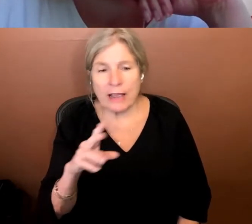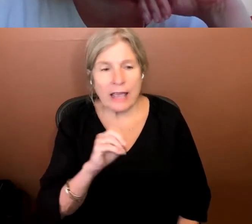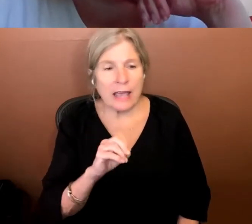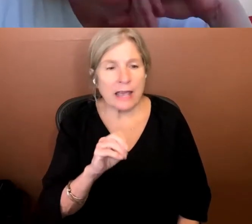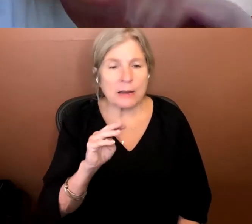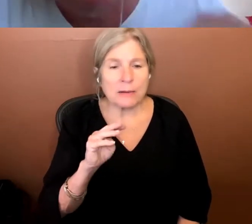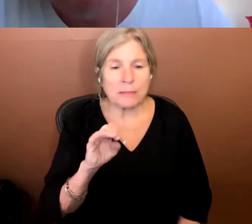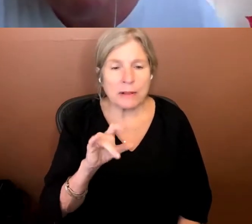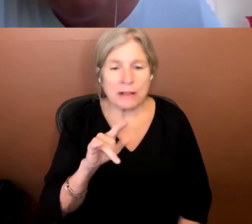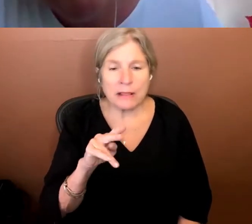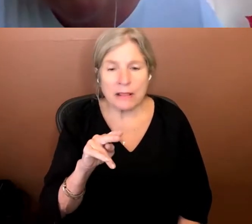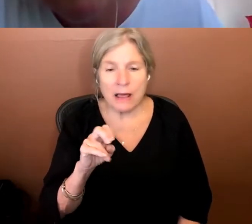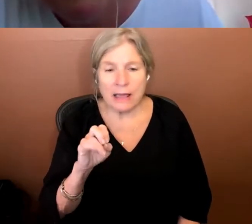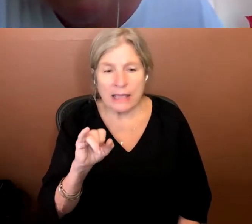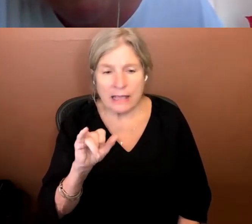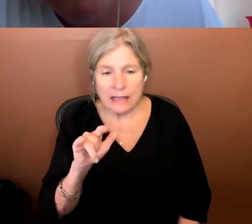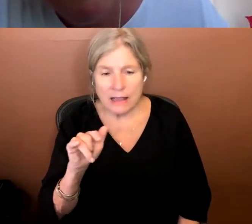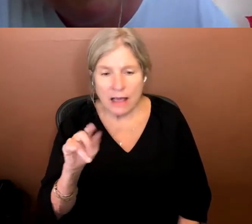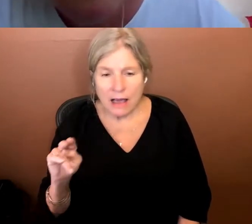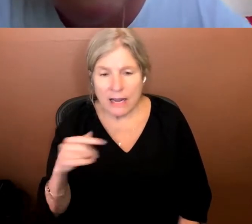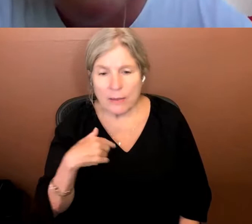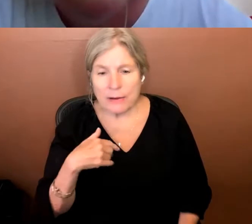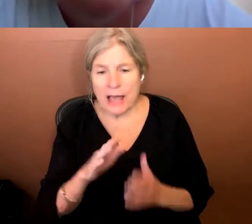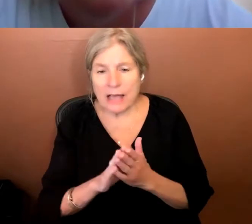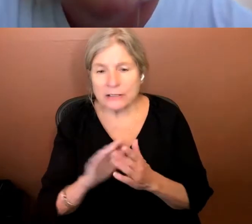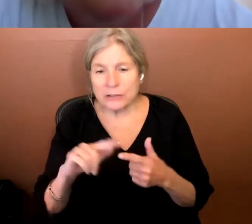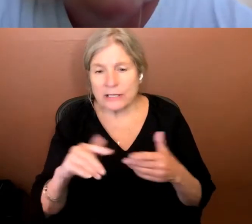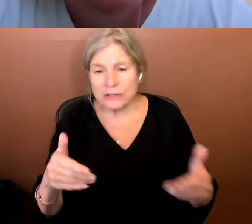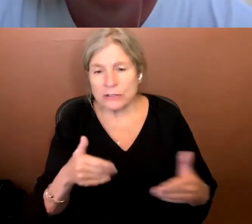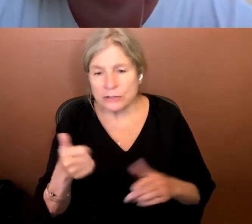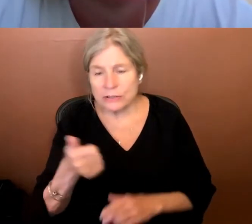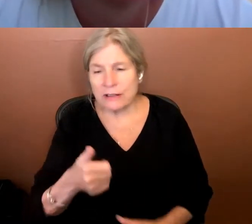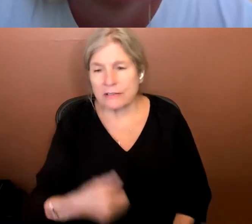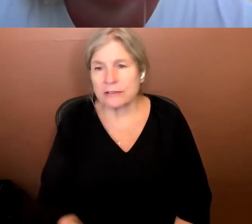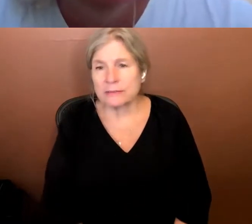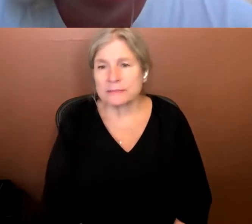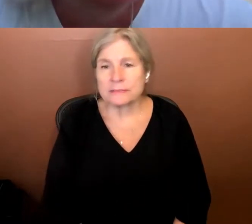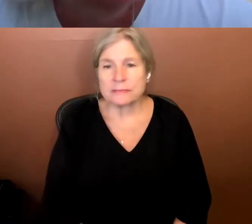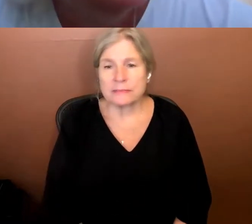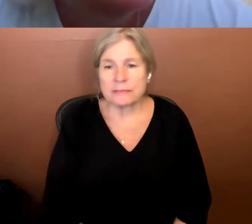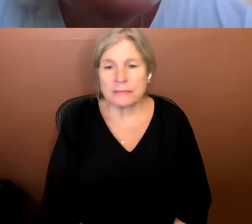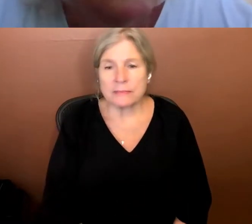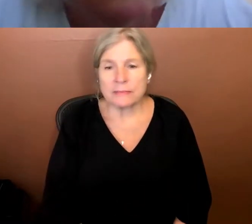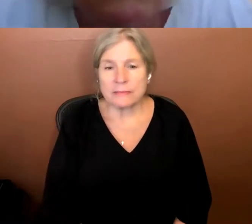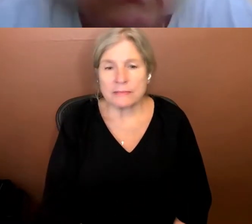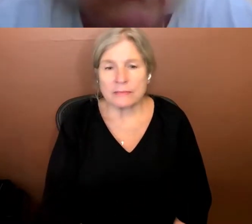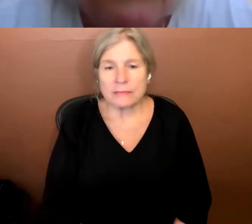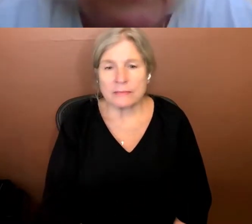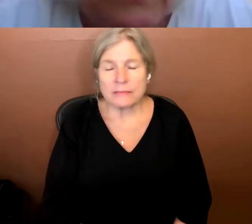to hand it over to you and ask you to introduce yourselves. Georgina Kleege: Okay. I'll